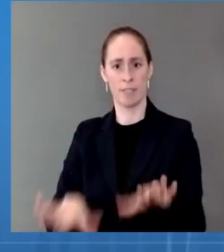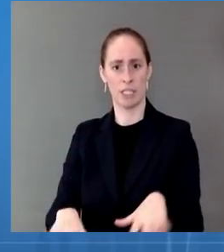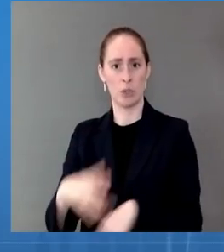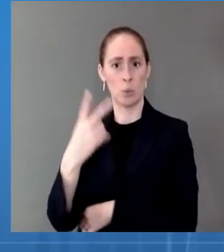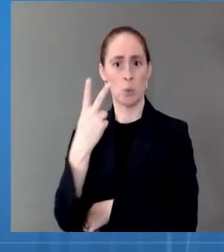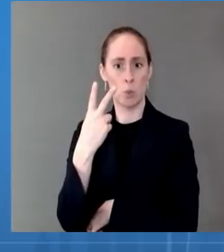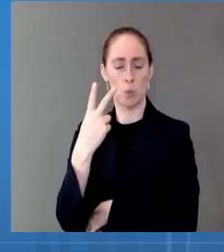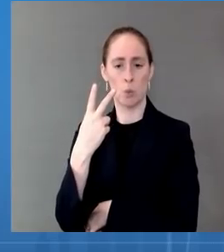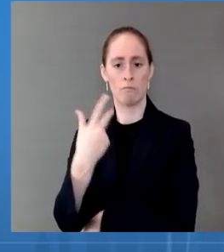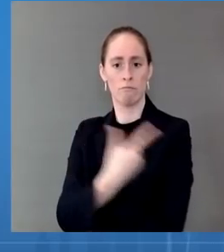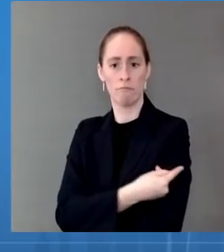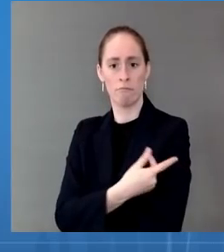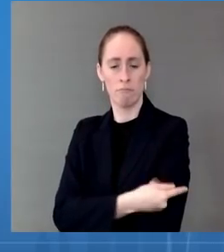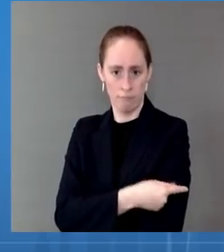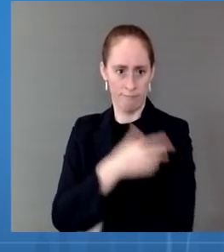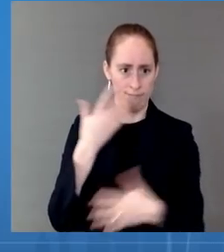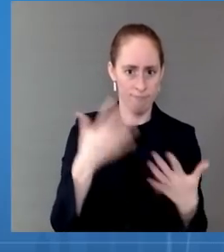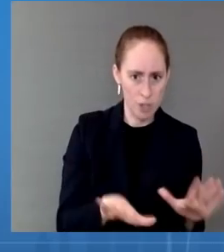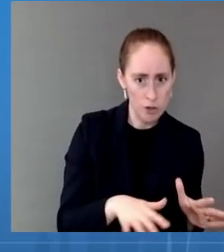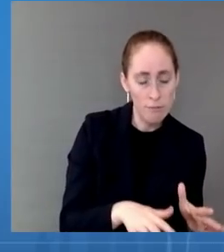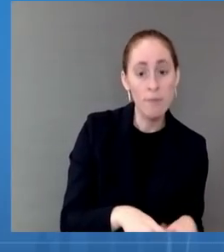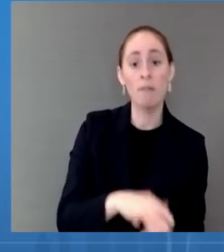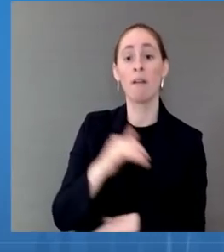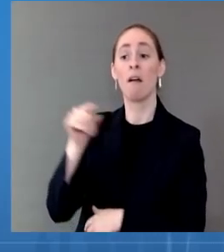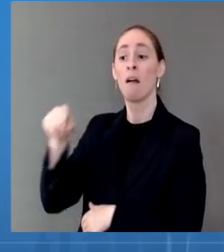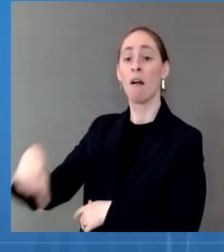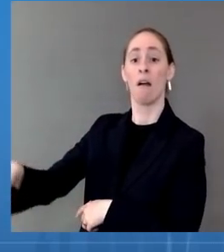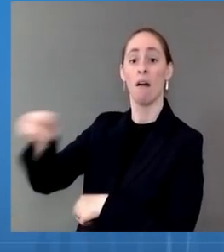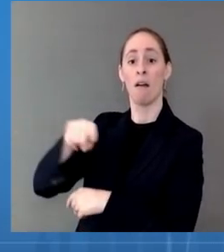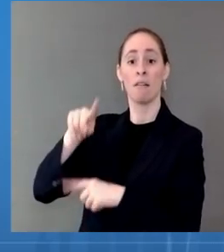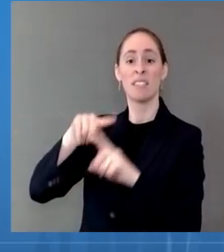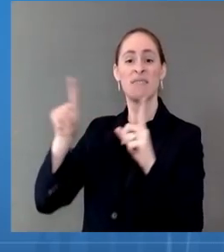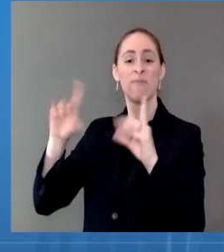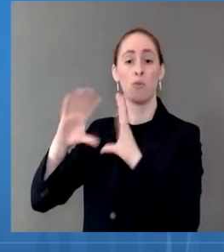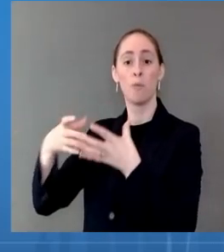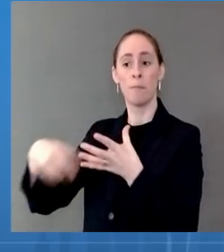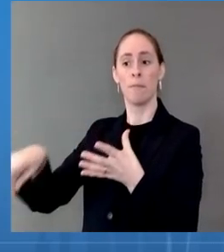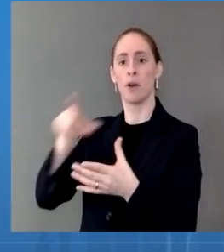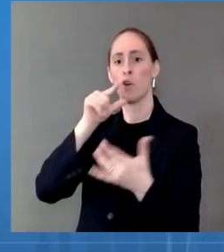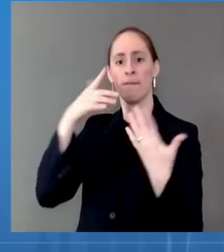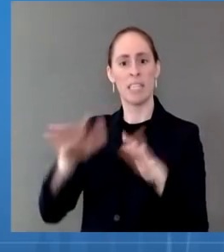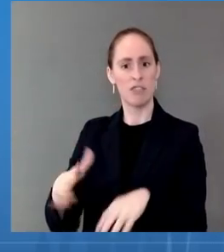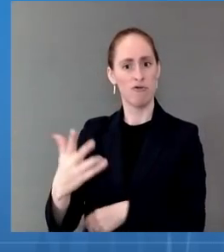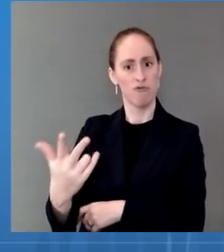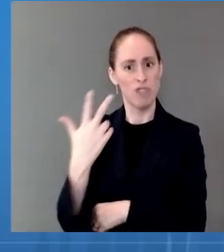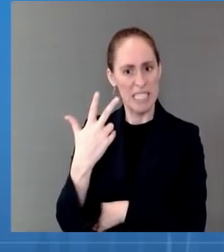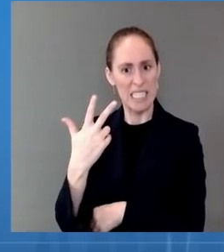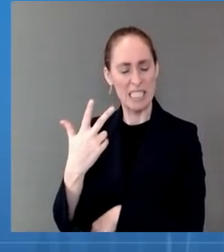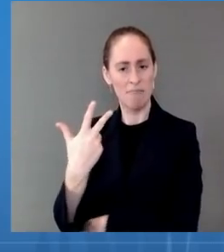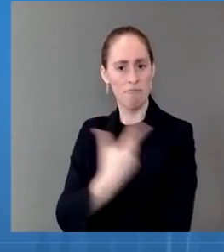with those who had not yet been boosted in one study. For those who are boosted and over the age of 50,